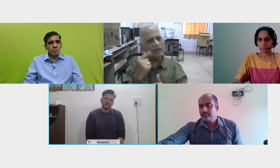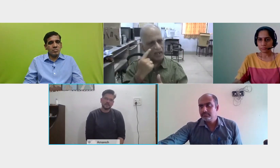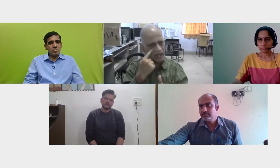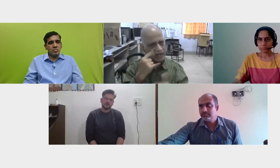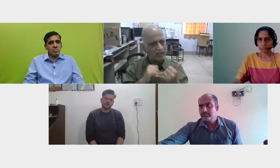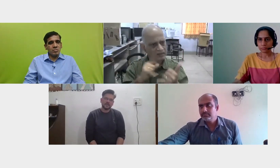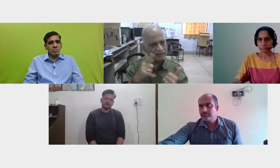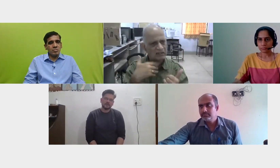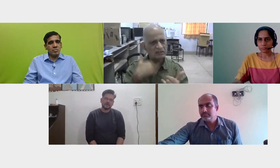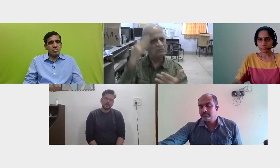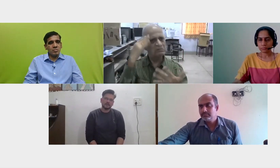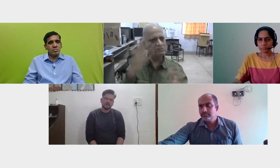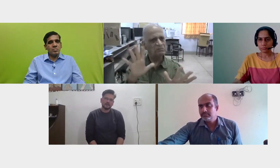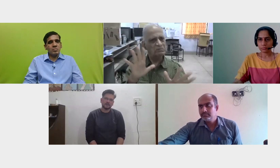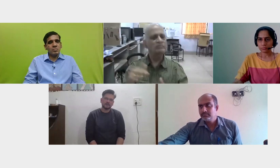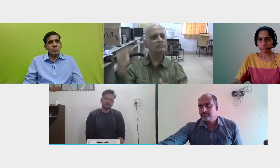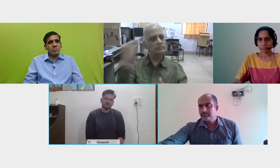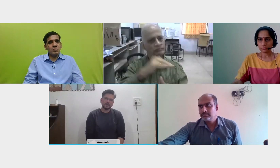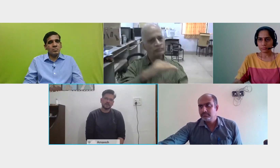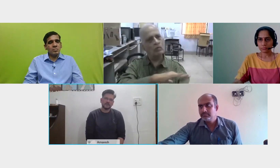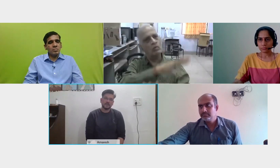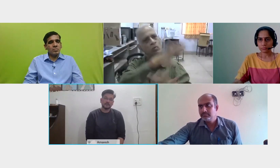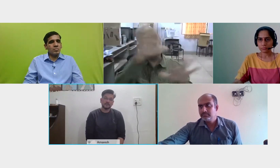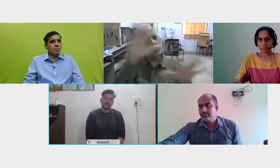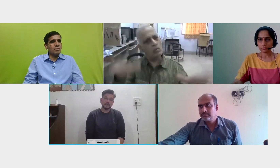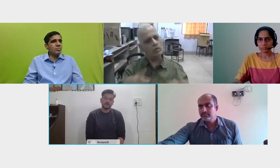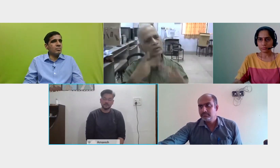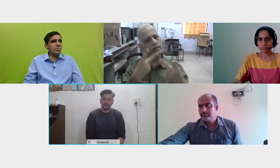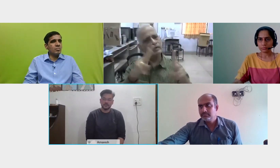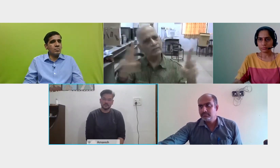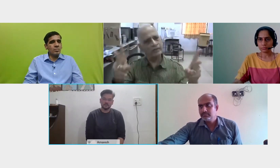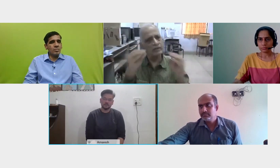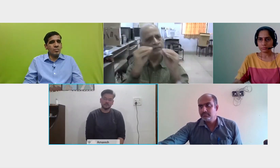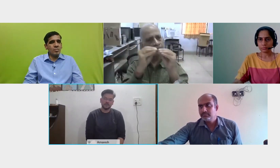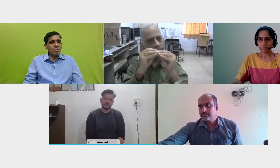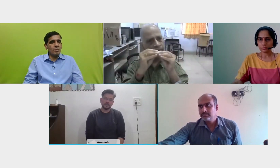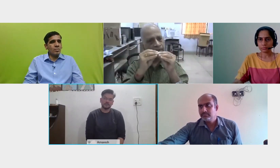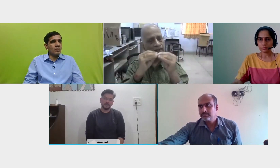point of time I thought what type of sign language India is using. So probably India